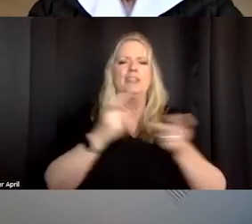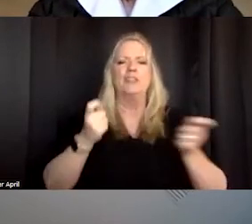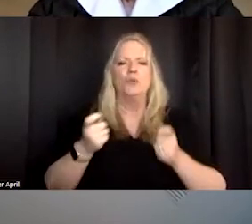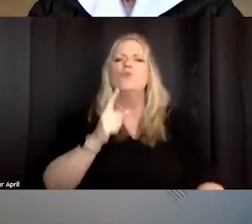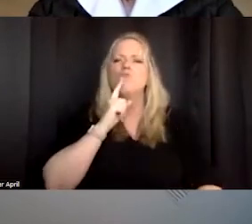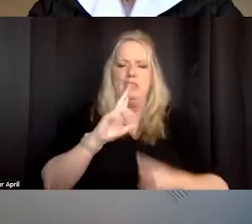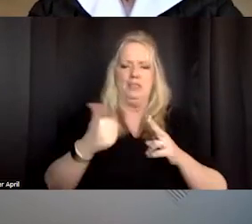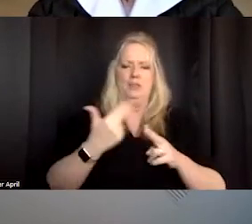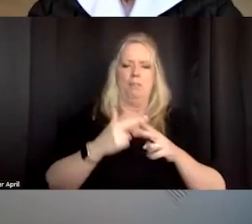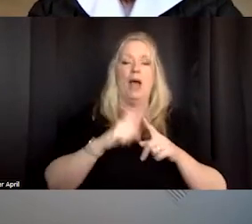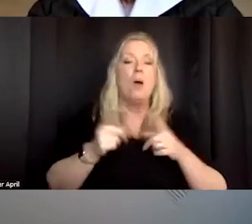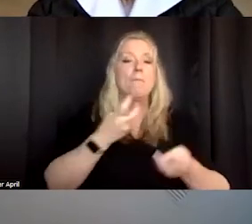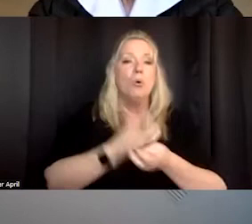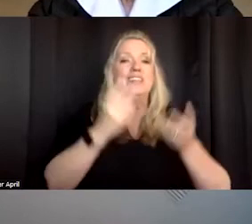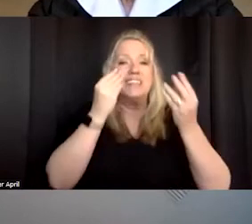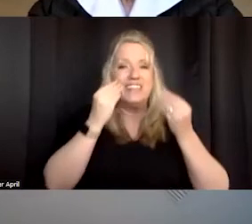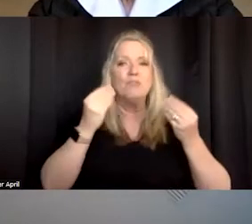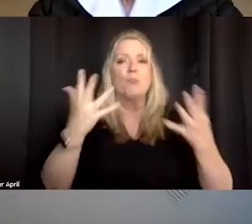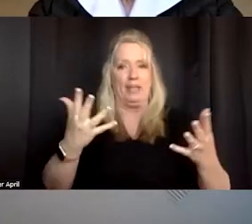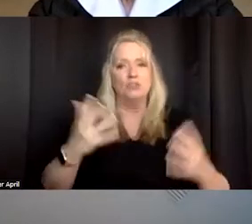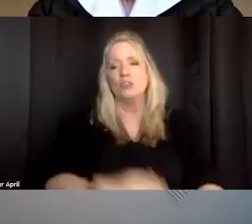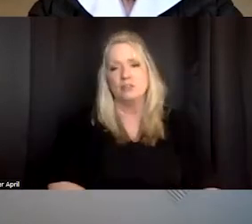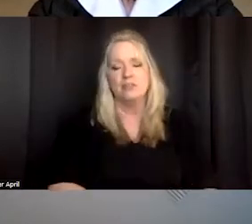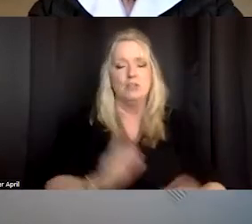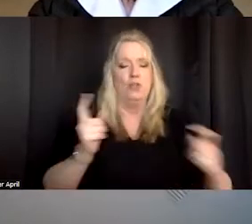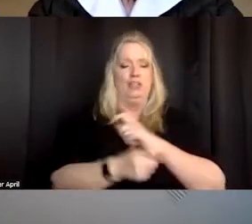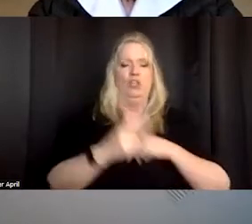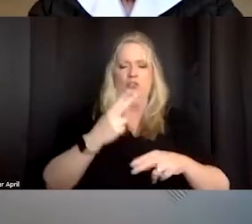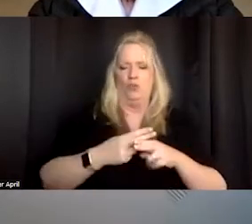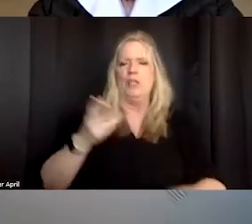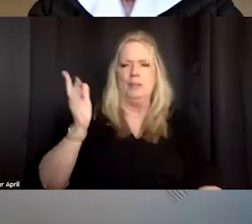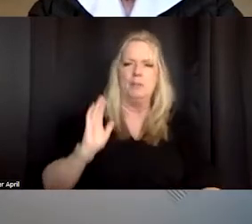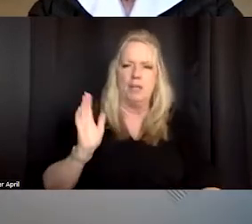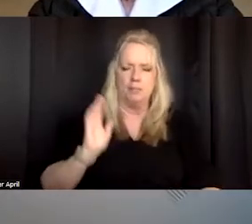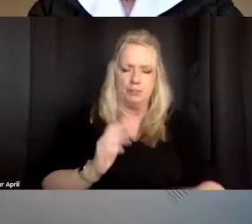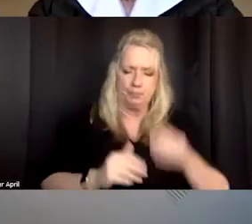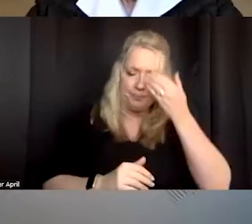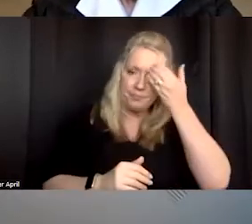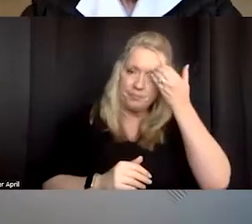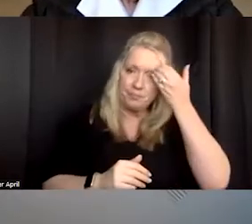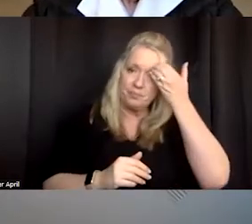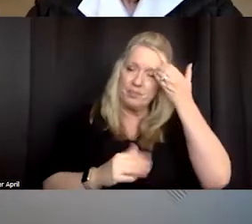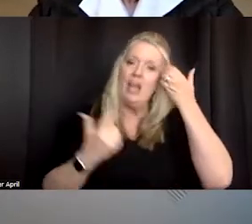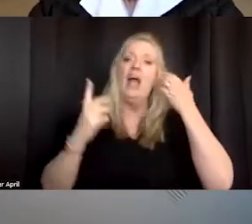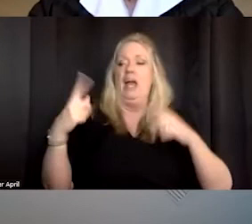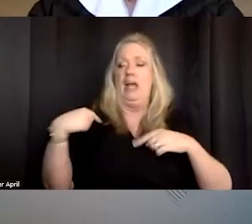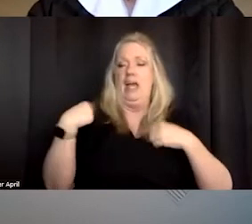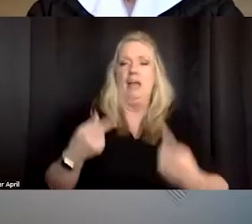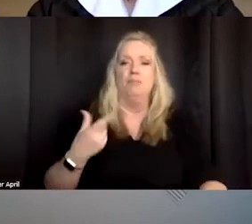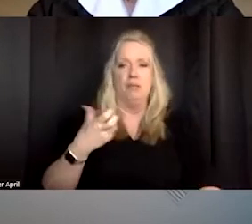POISON INFORMATION. THEY CHANGED THEIR NAME SOMETIME AGO. I HAVE BEEN A GUEST, OR, LISTENED TO